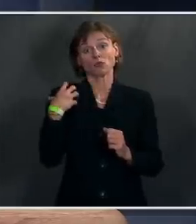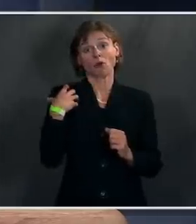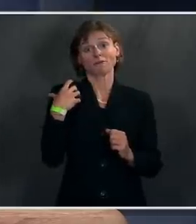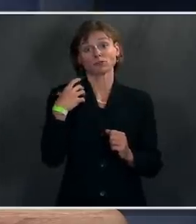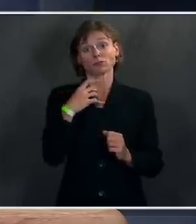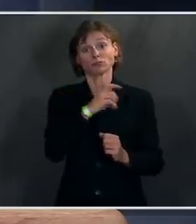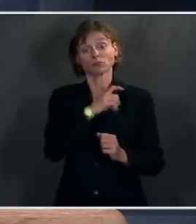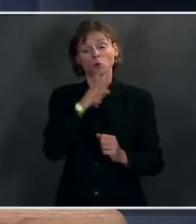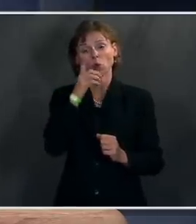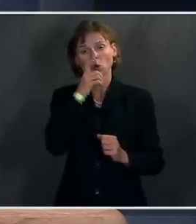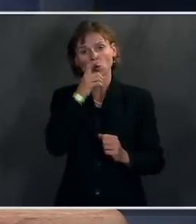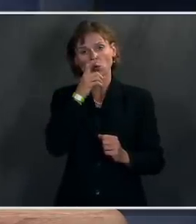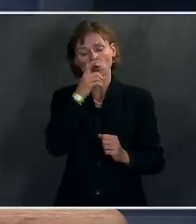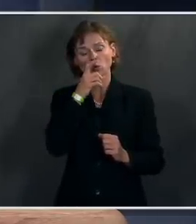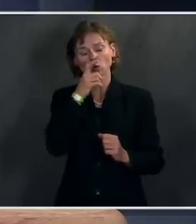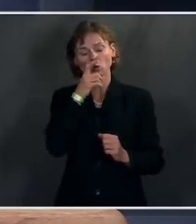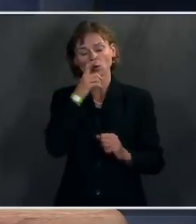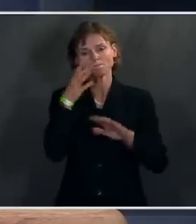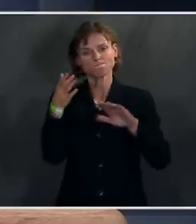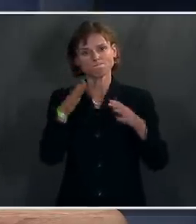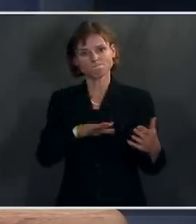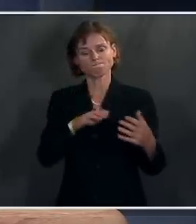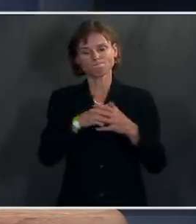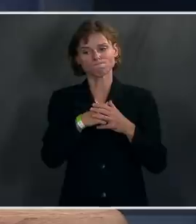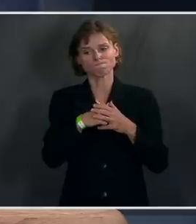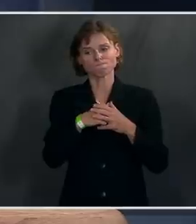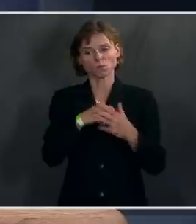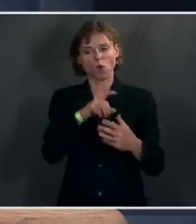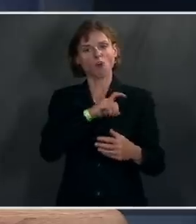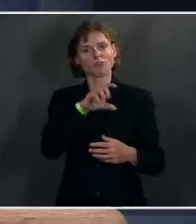perhaps about the Capitol police officer